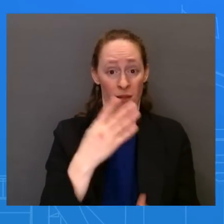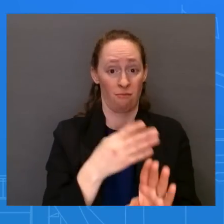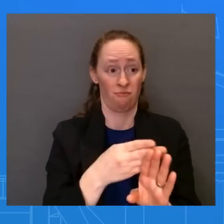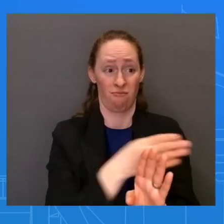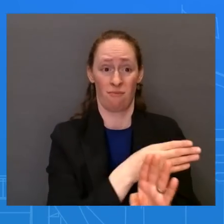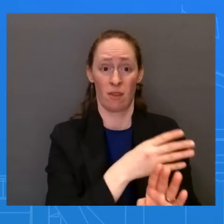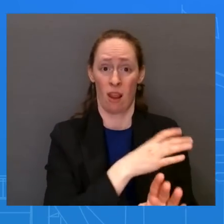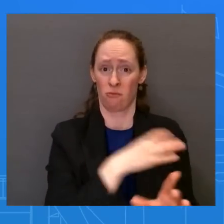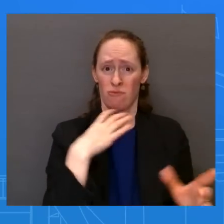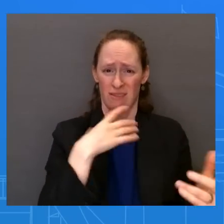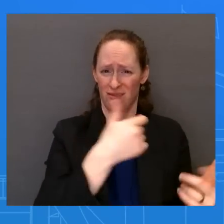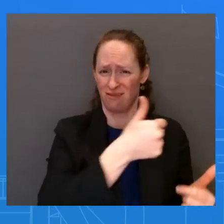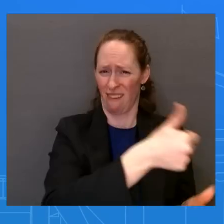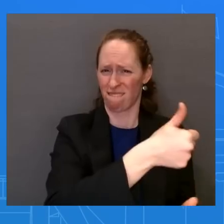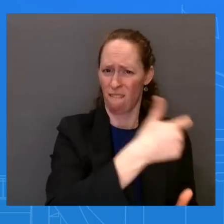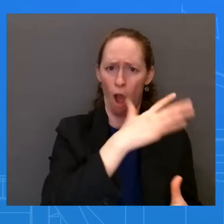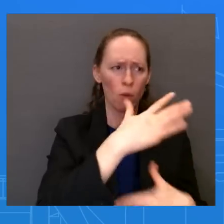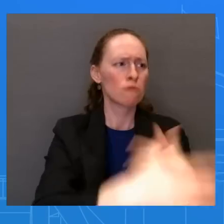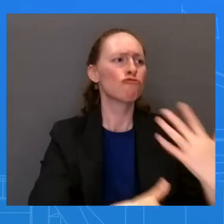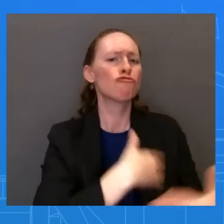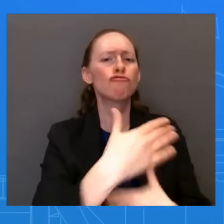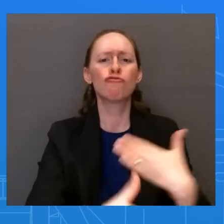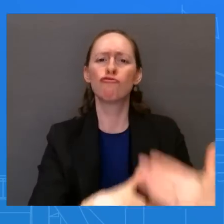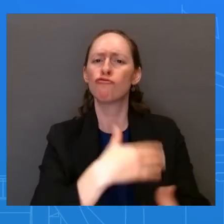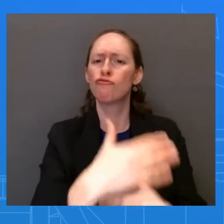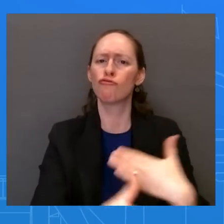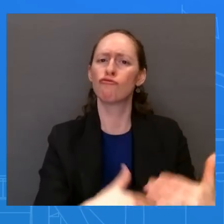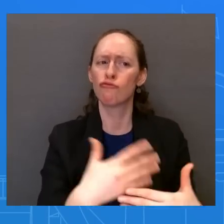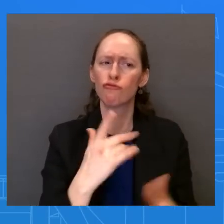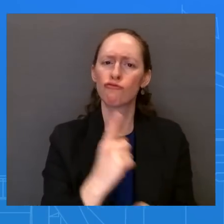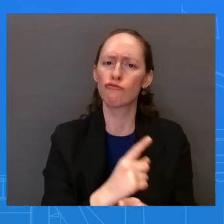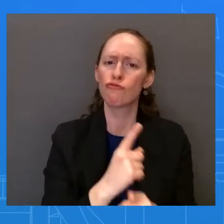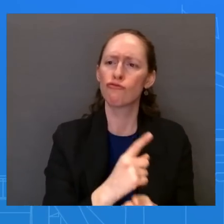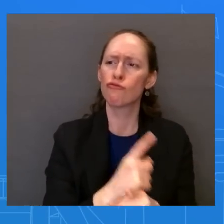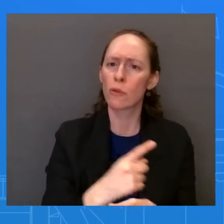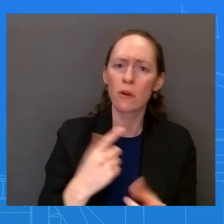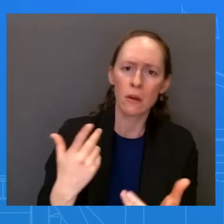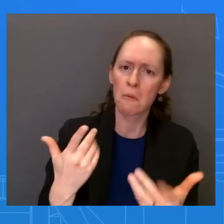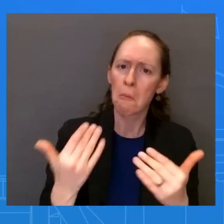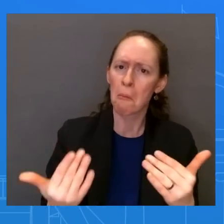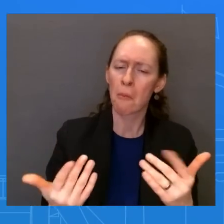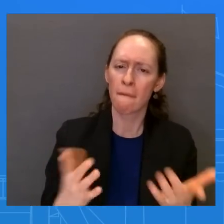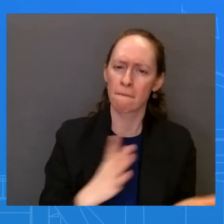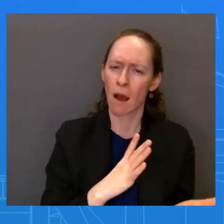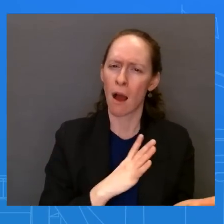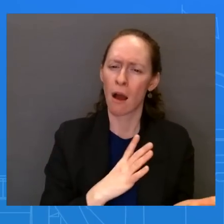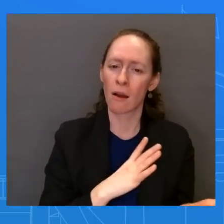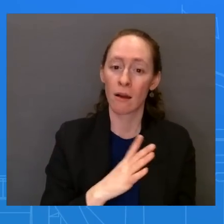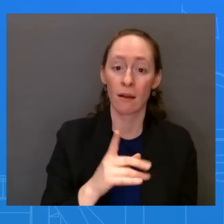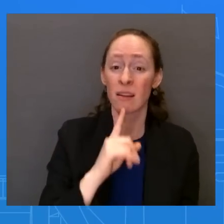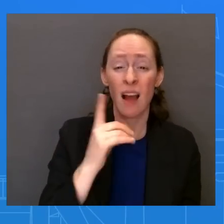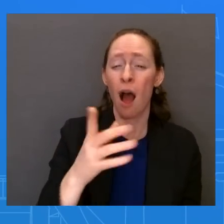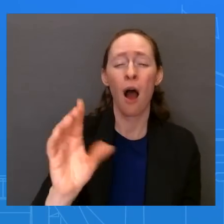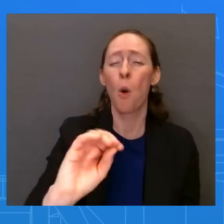That is not how we should be moving forward here. Our outreach is deliberate to ensure Congress knows that the debt ceiling must be addressed,